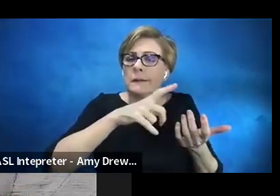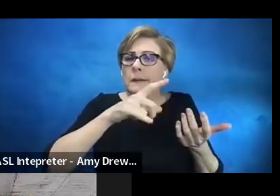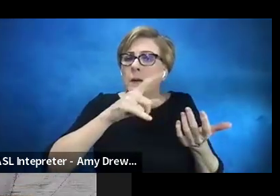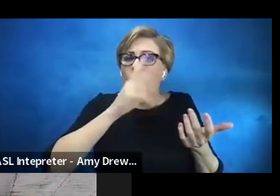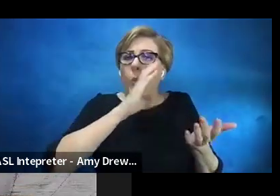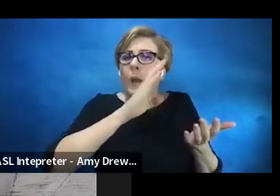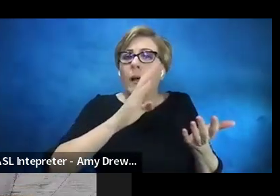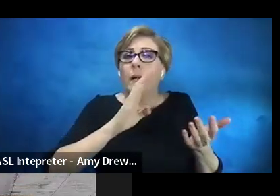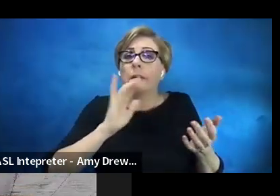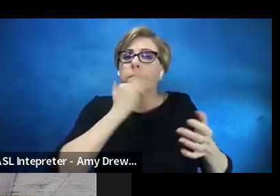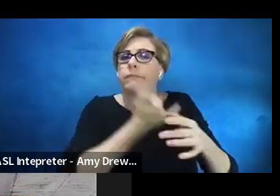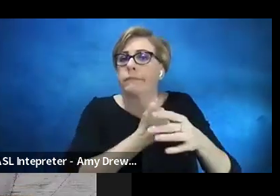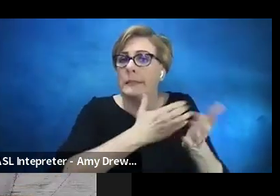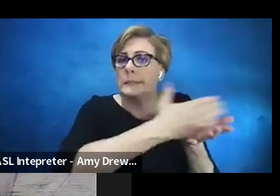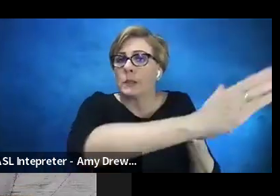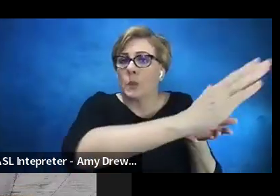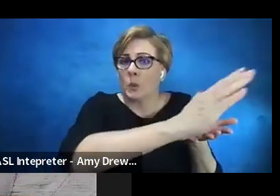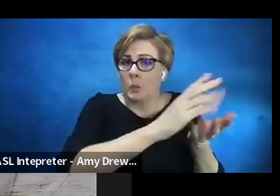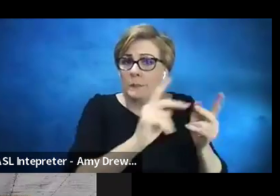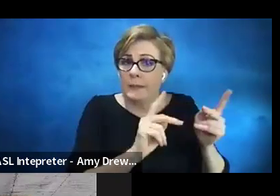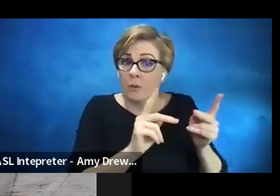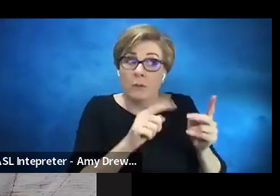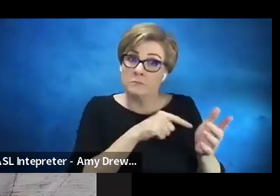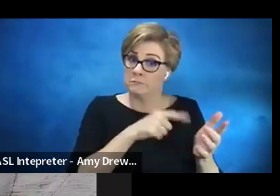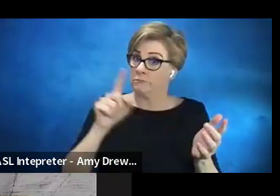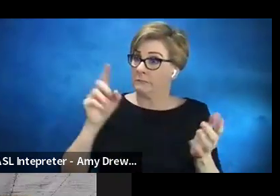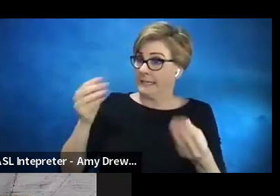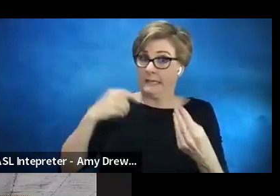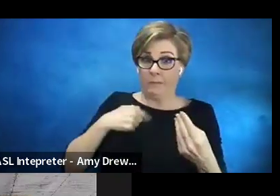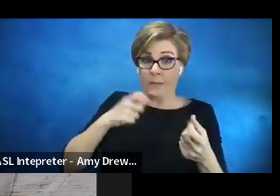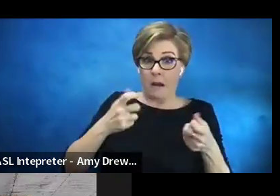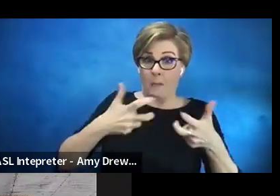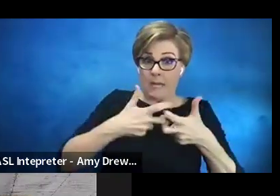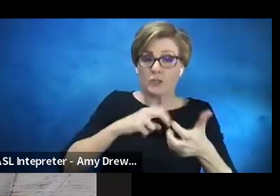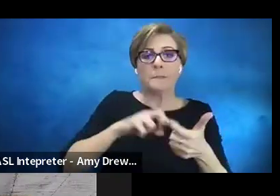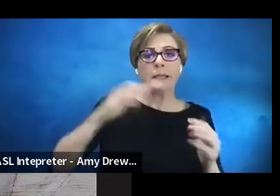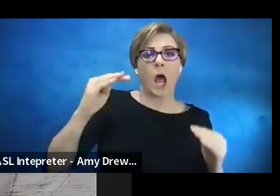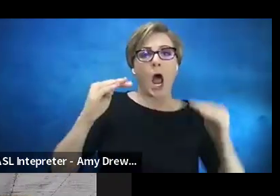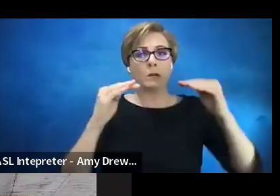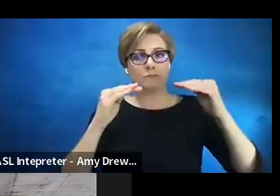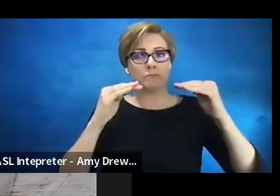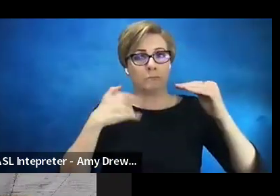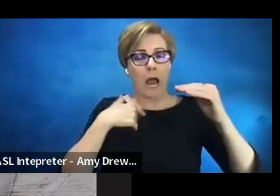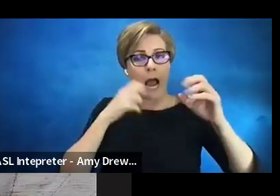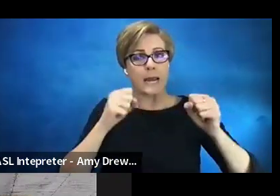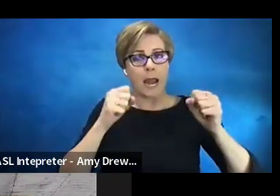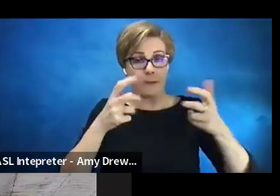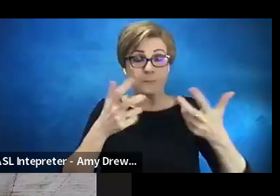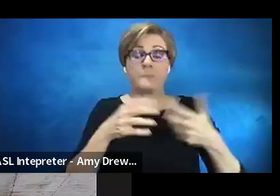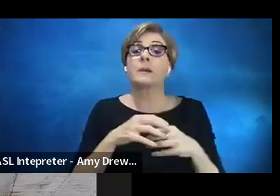Now, disparate impact needs to be distinguished from reasonable accommodation, which also is an instance of something being determined to be discrimination by the law but that doesn't necessarily involve singling out someone for different treatment because of their status as a person who has a disability. But that's much more individualized. That is an individual who is disabled cannot have access to a particular opportunity because of the way that opportunity is de